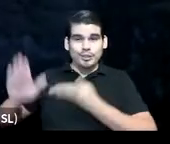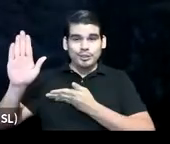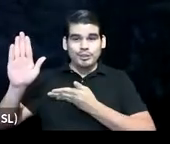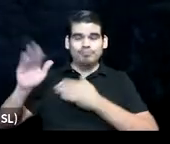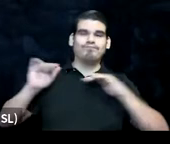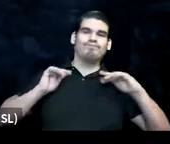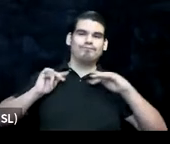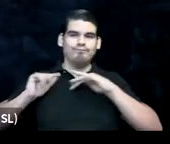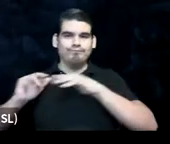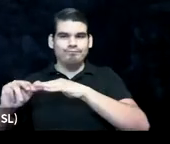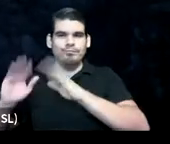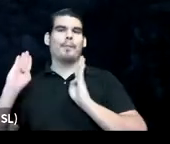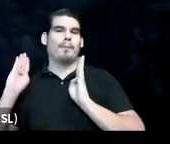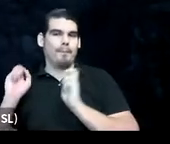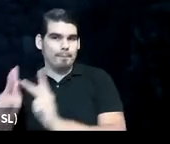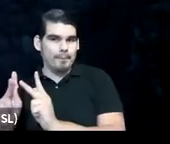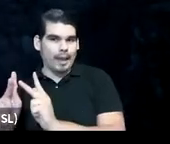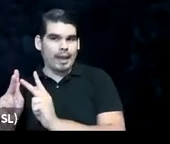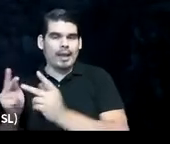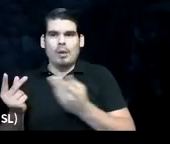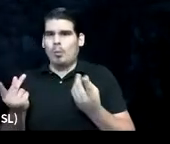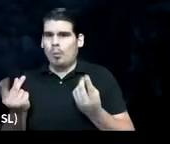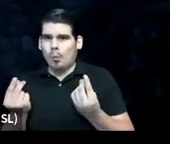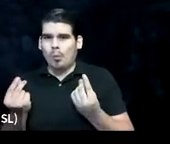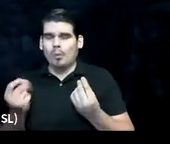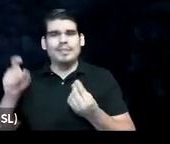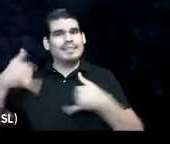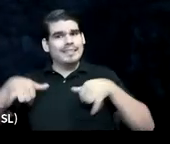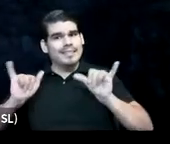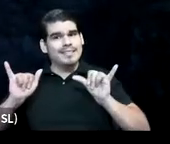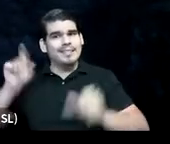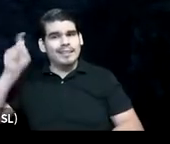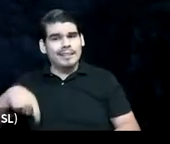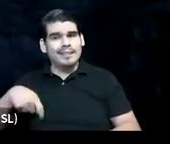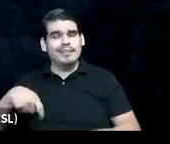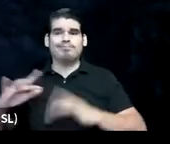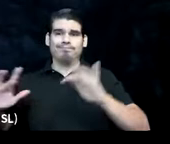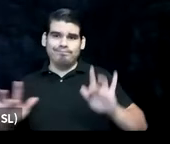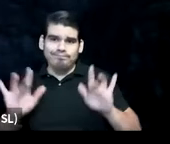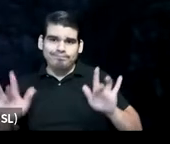Important because, like, how can I make sure that everybody has the same education